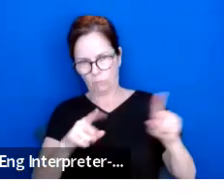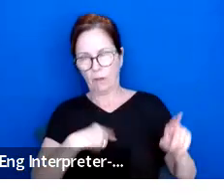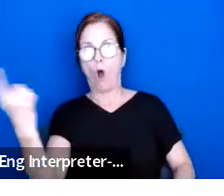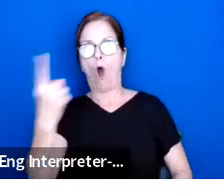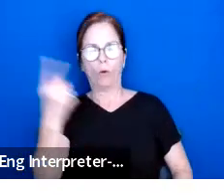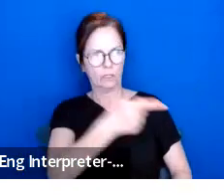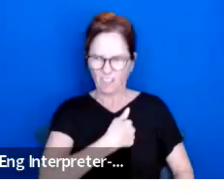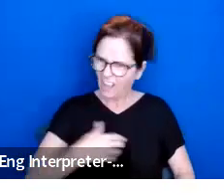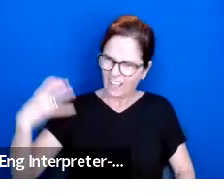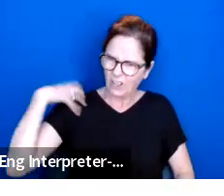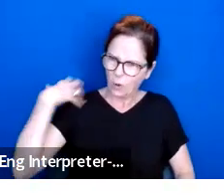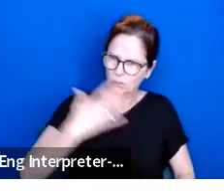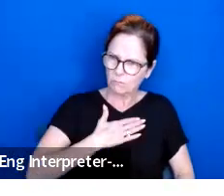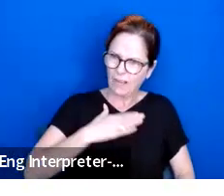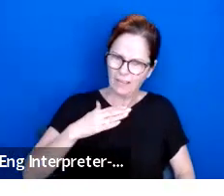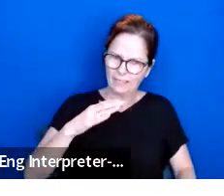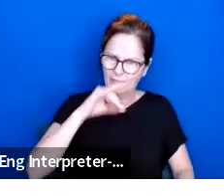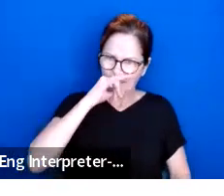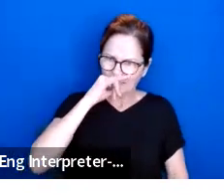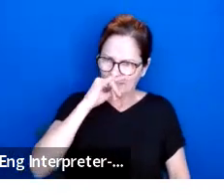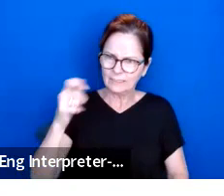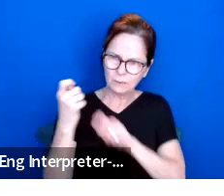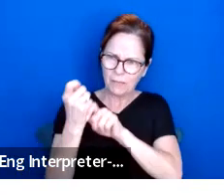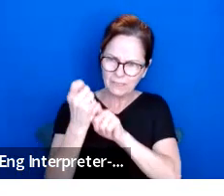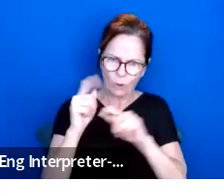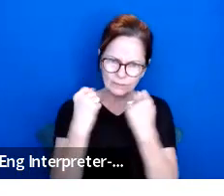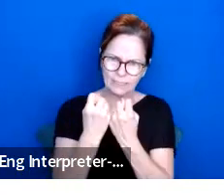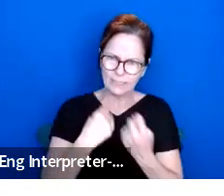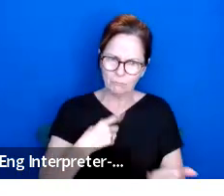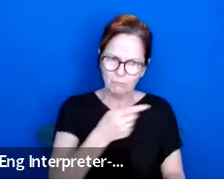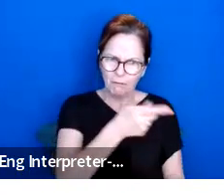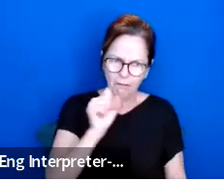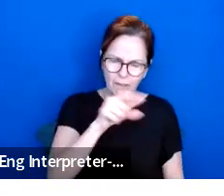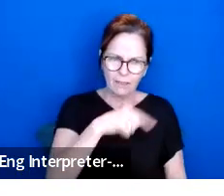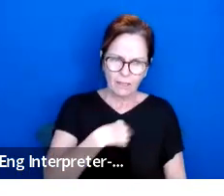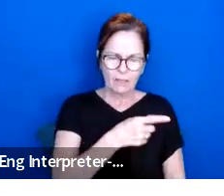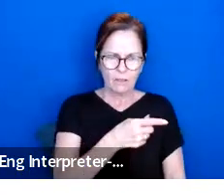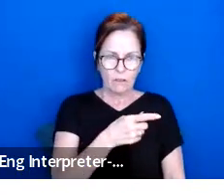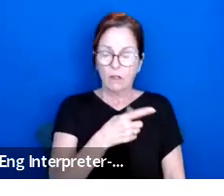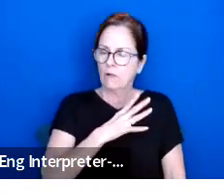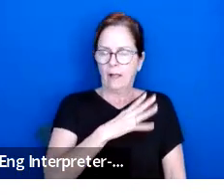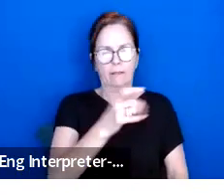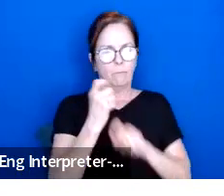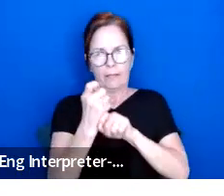I'm like, okay, well sure, if they're the baseball coach, yes, that can be maybe because service to their profession.